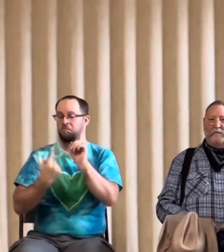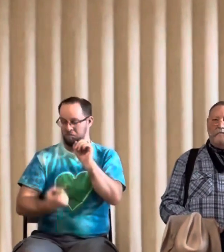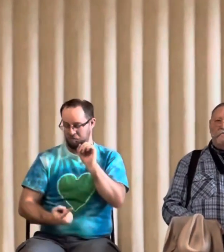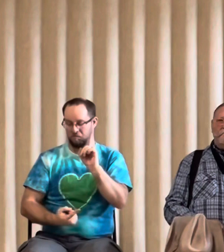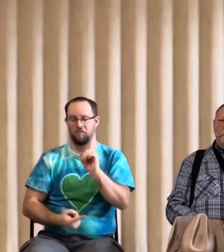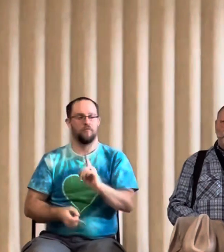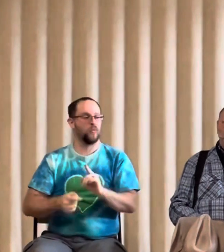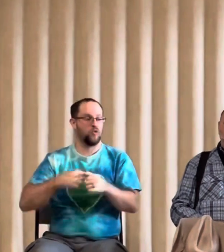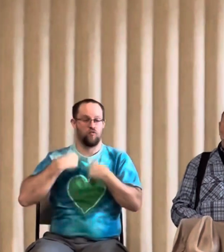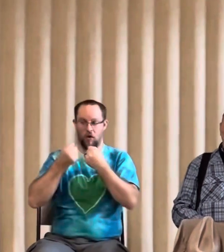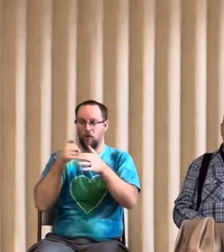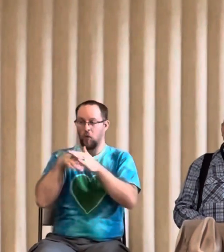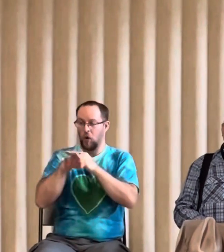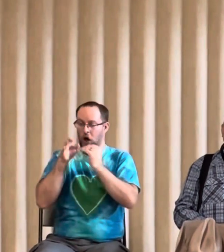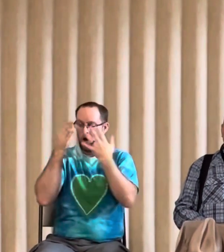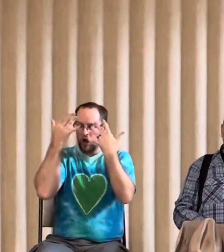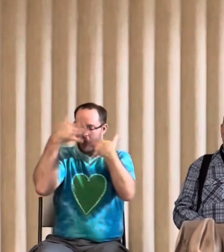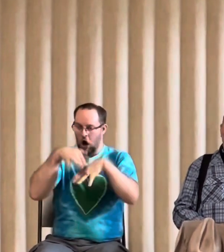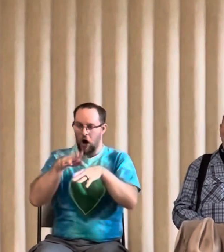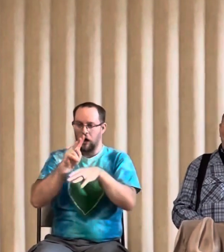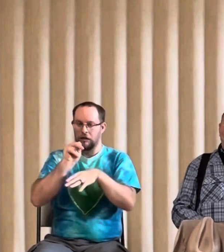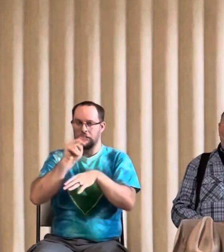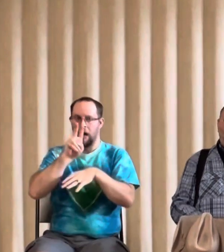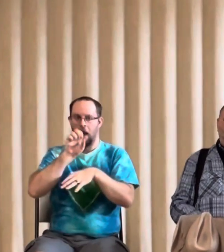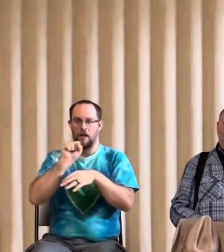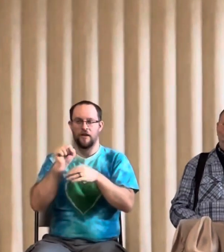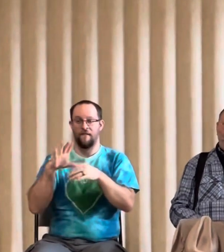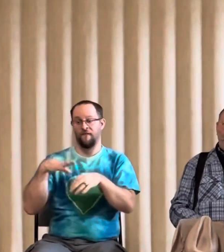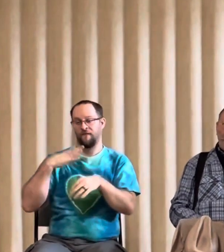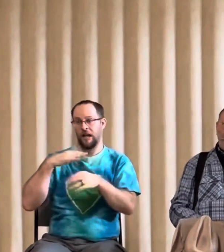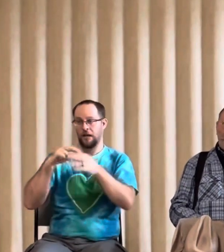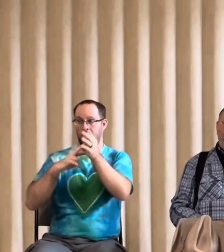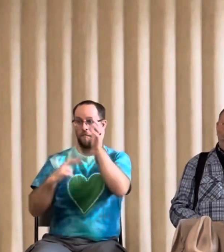"We drove through dark tunnels, over fancy bridges, and in between